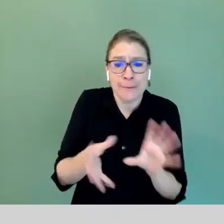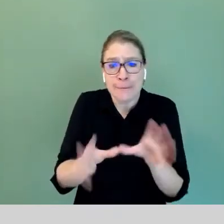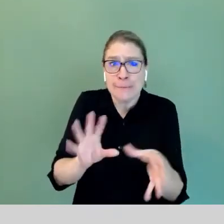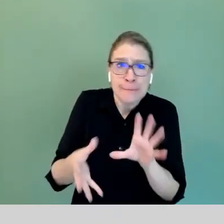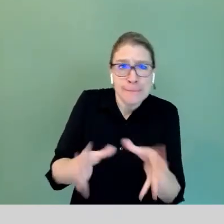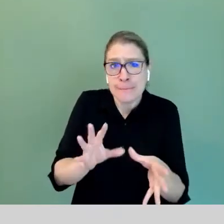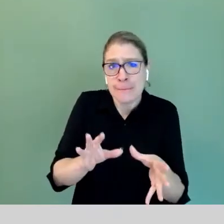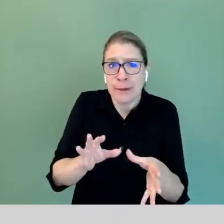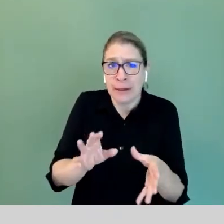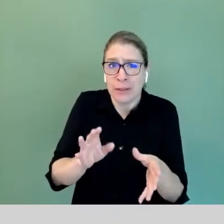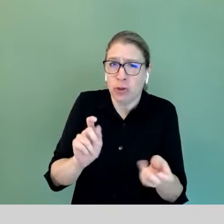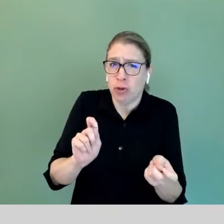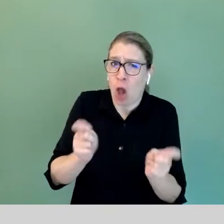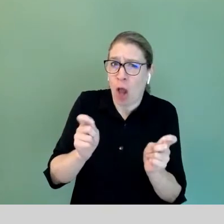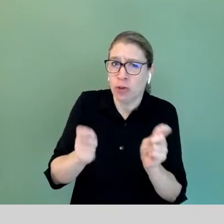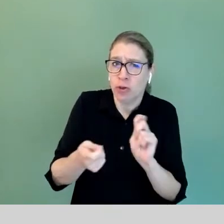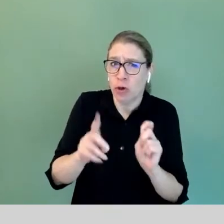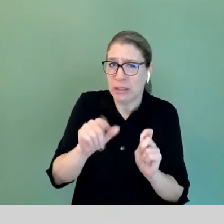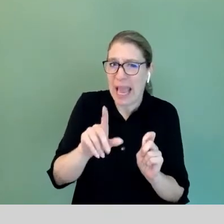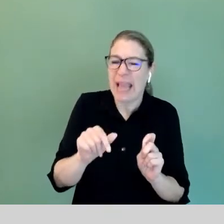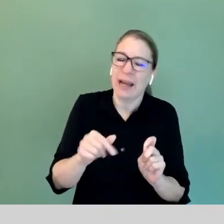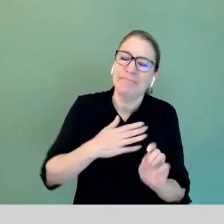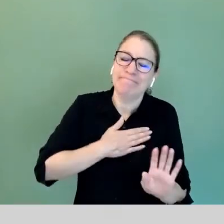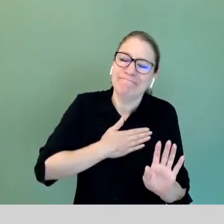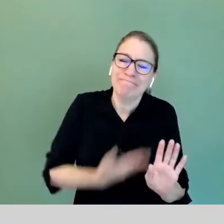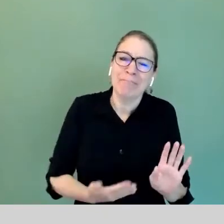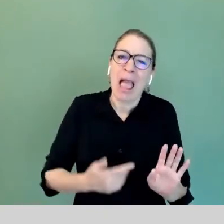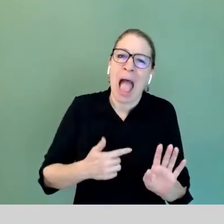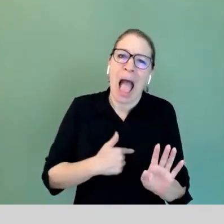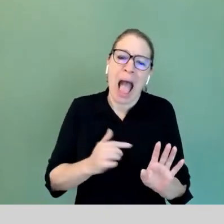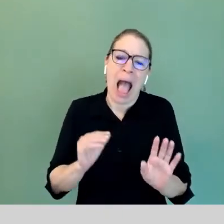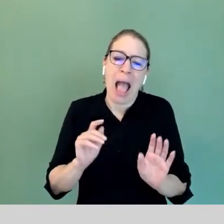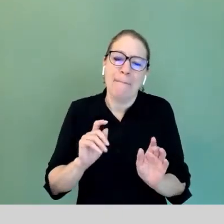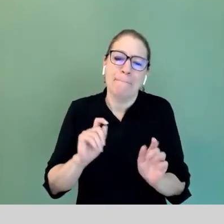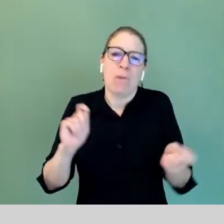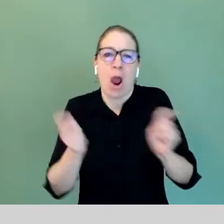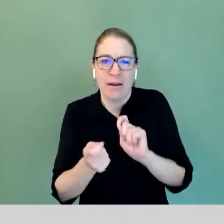I have to admit, I just modified it in order to show some outliers here.